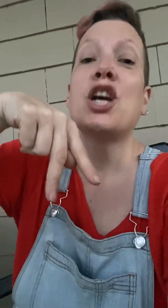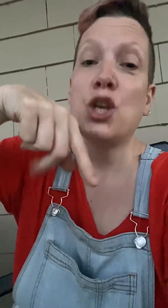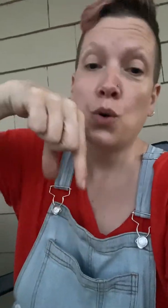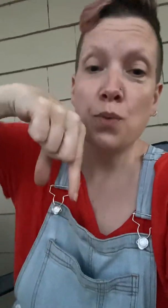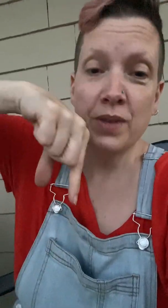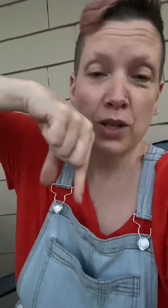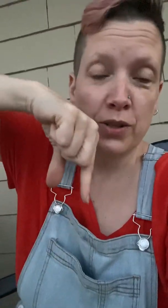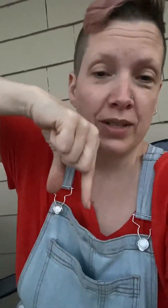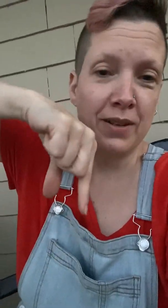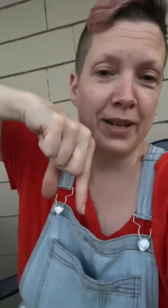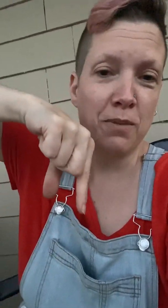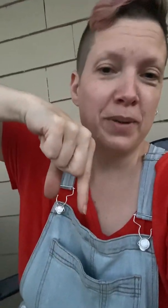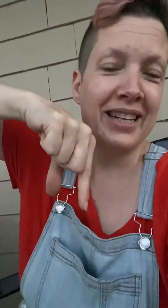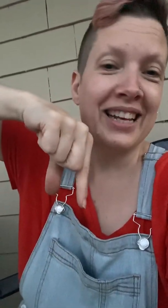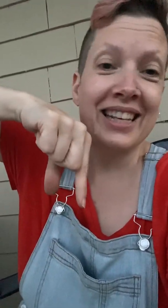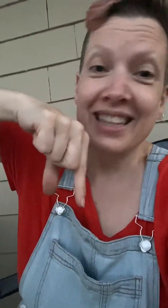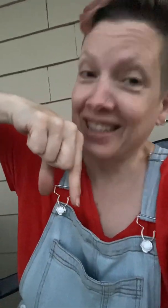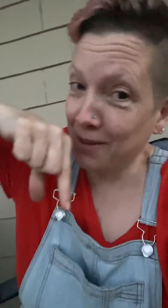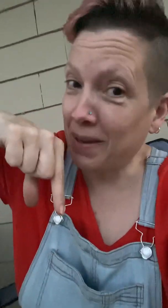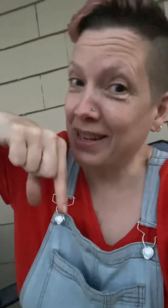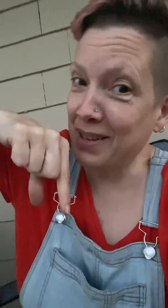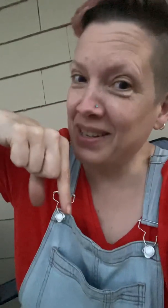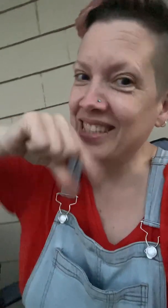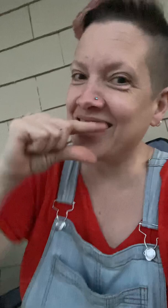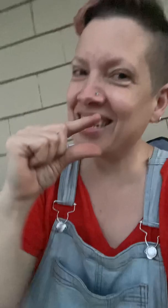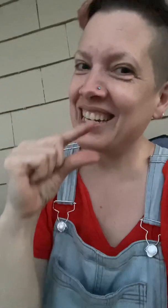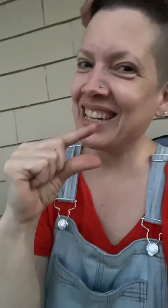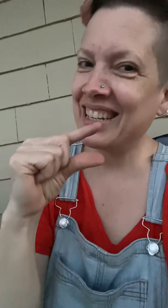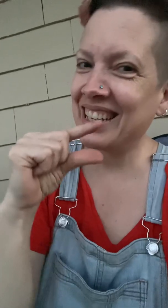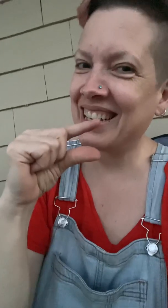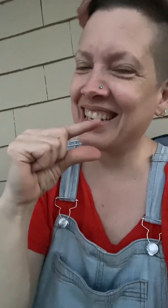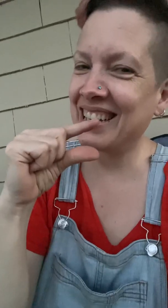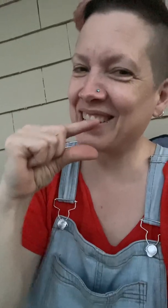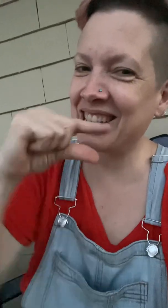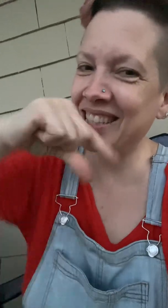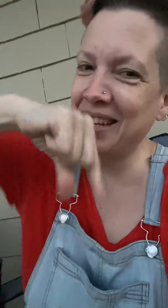Q is also down here, but you might notice G looks the same,